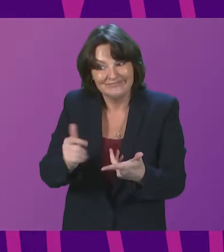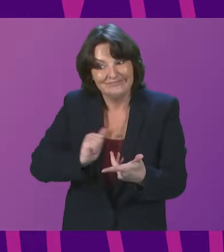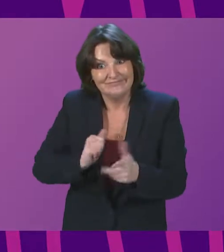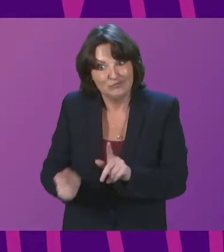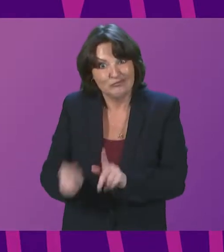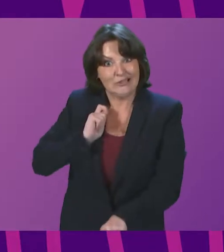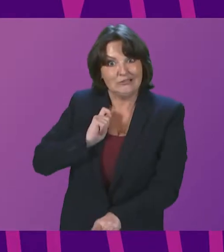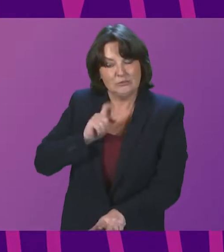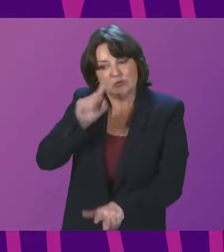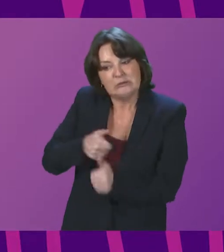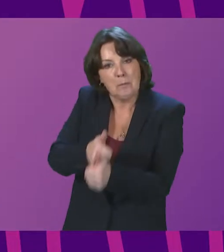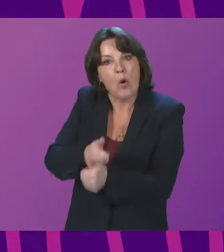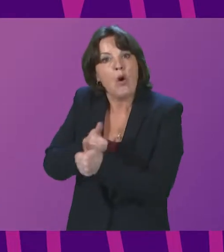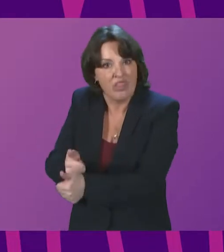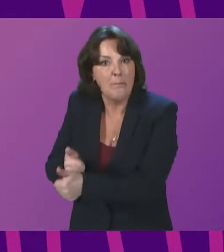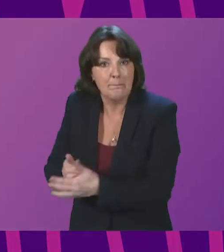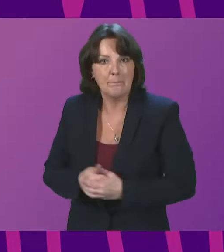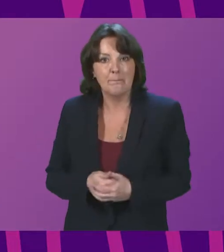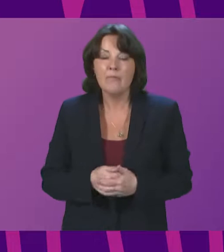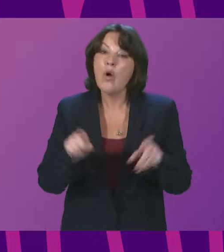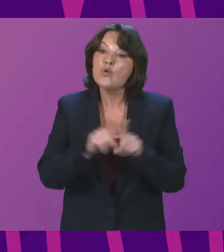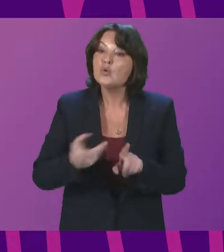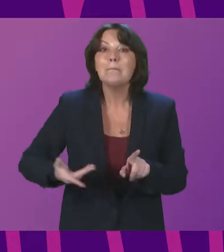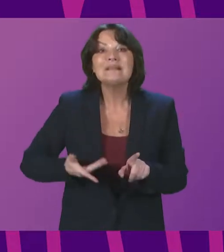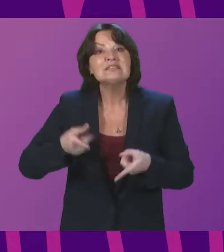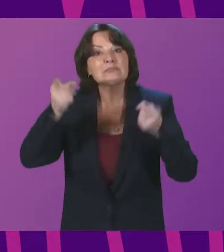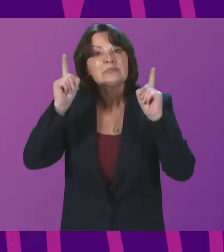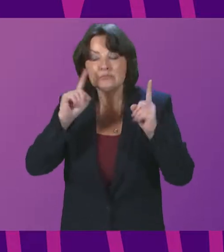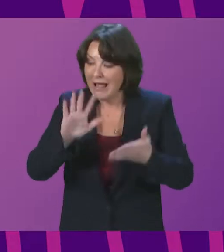The Minister for Business, Trade, Tourism and Enterprise would be happy to meet Stephanie